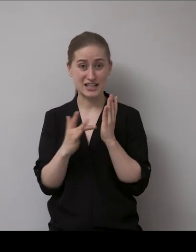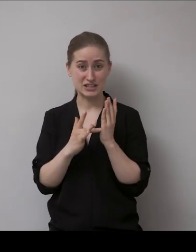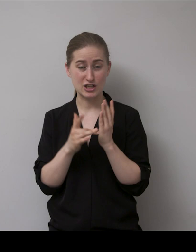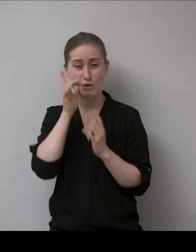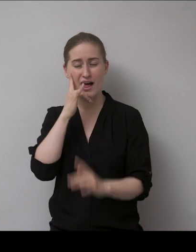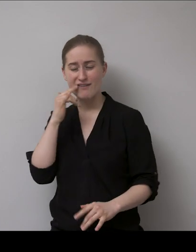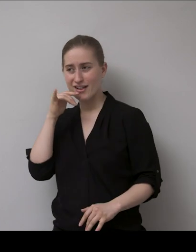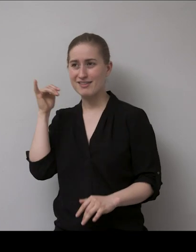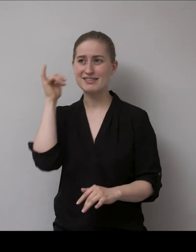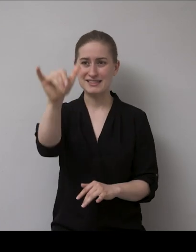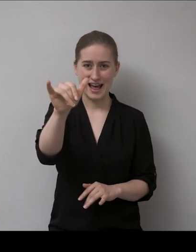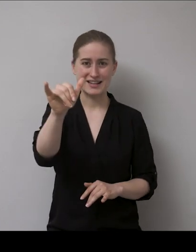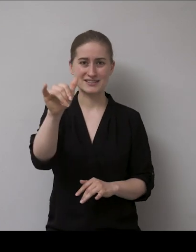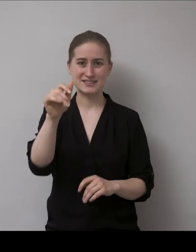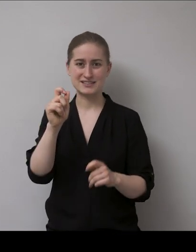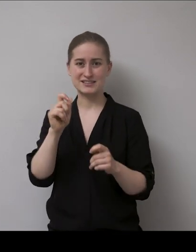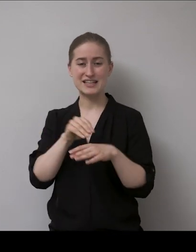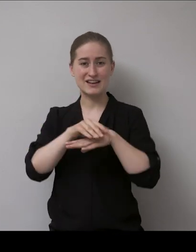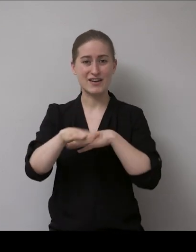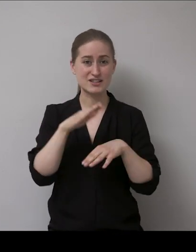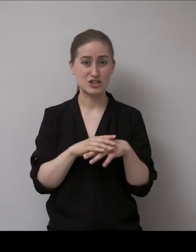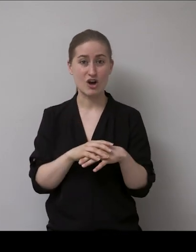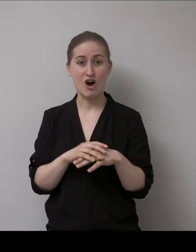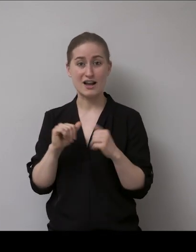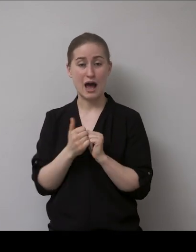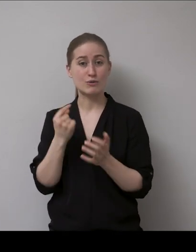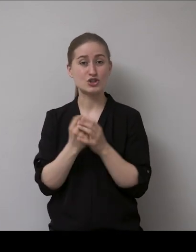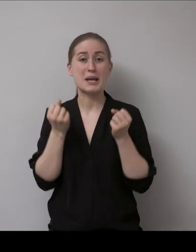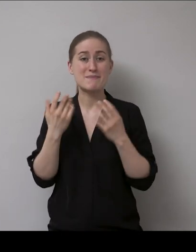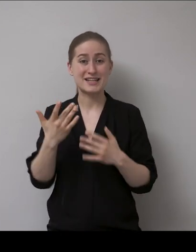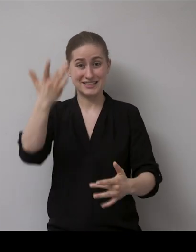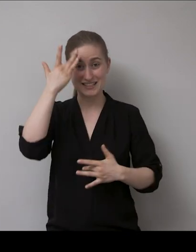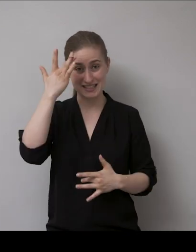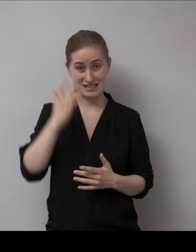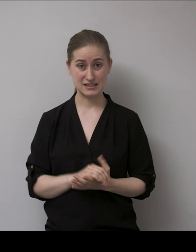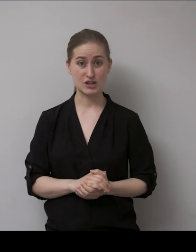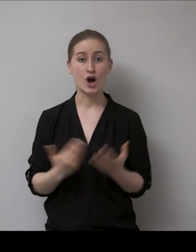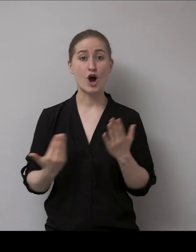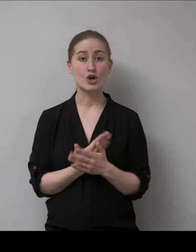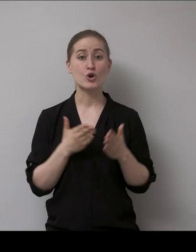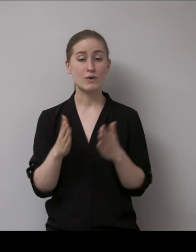on the treatment of many diseases. Our new ways of working will permanently change